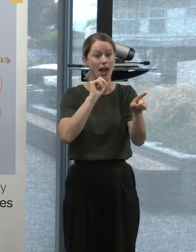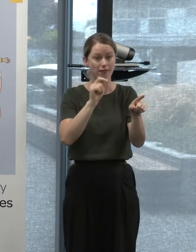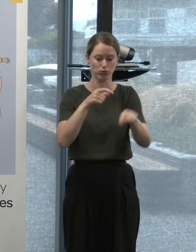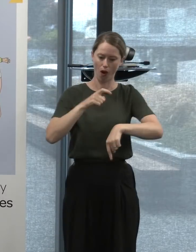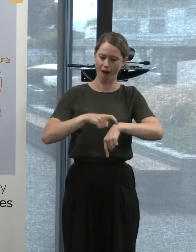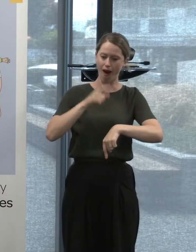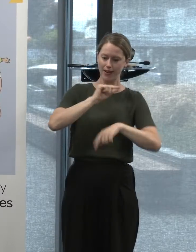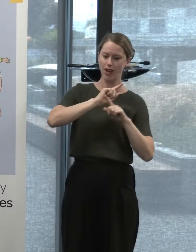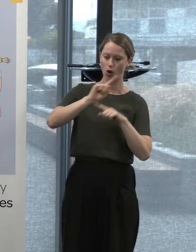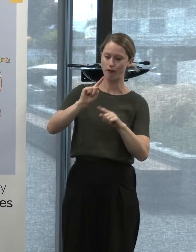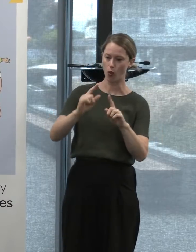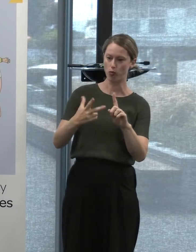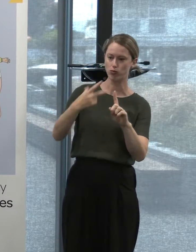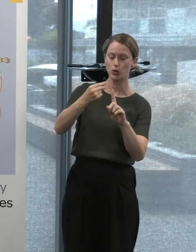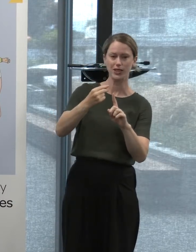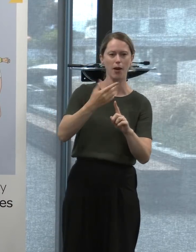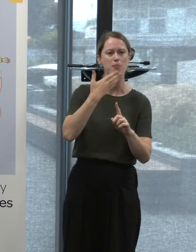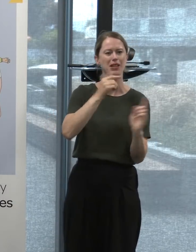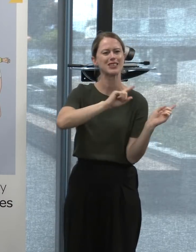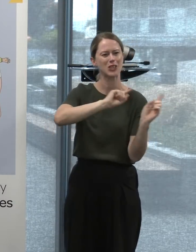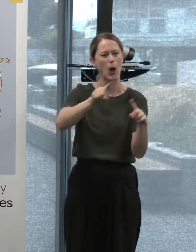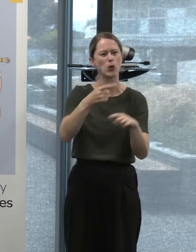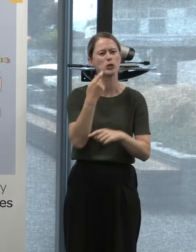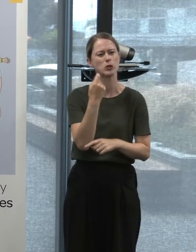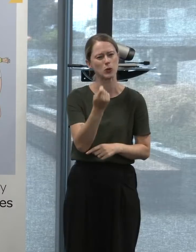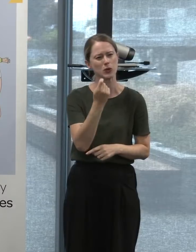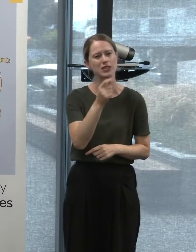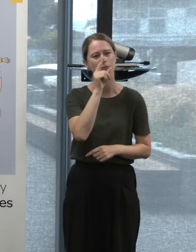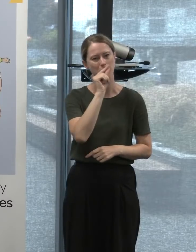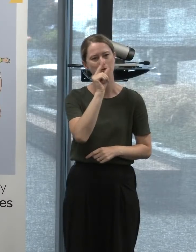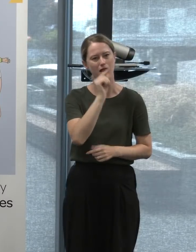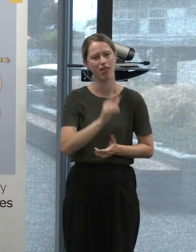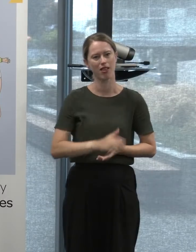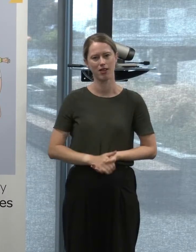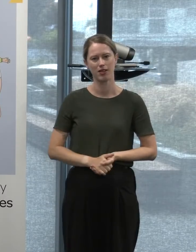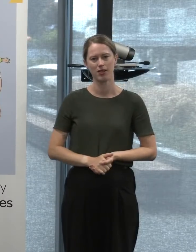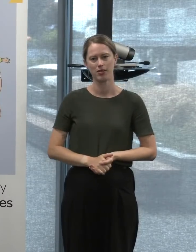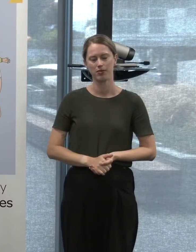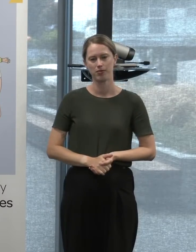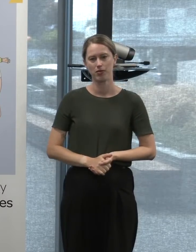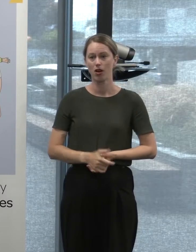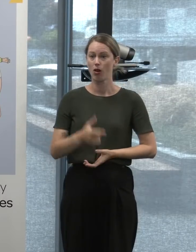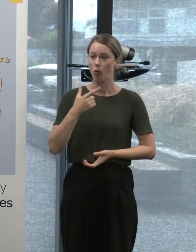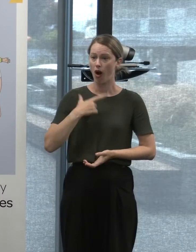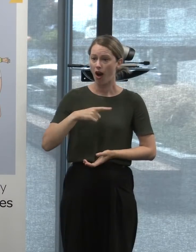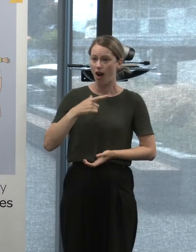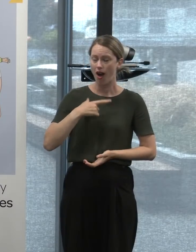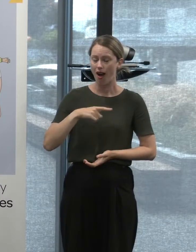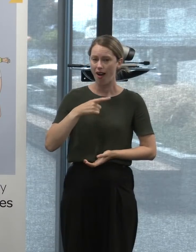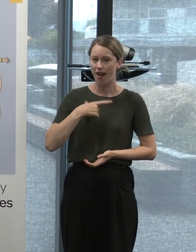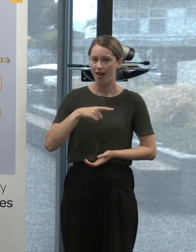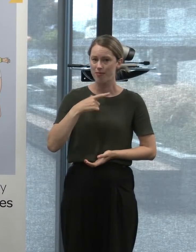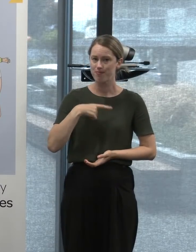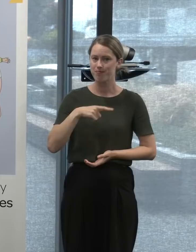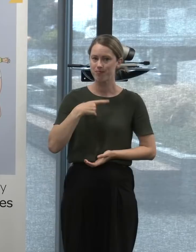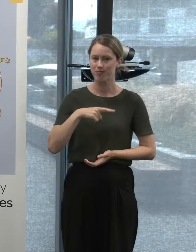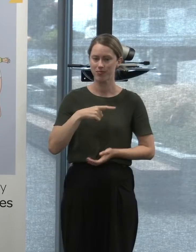And to this group of New